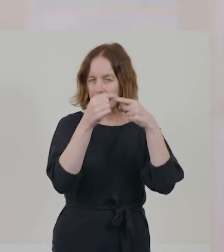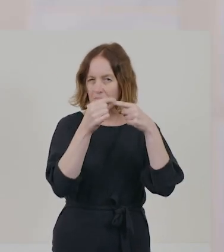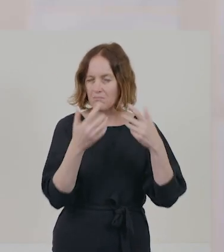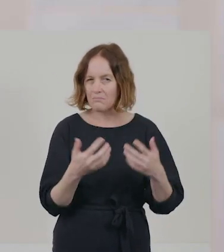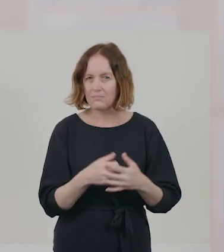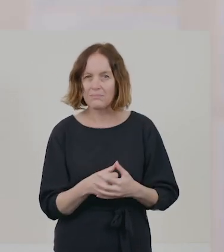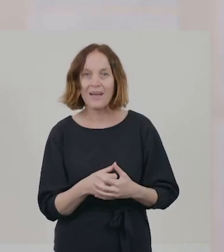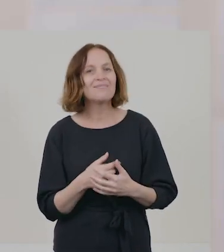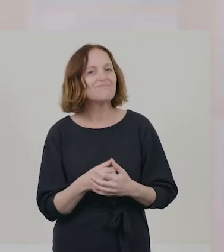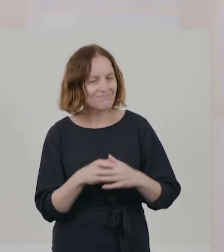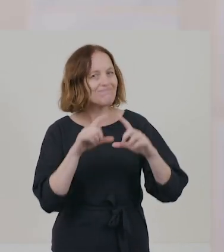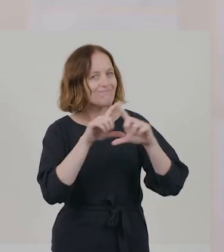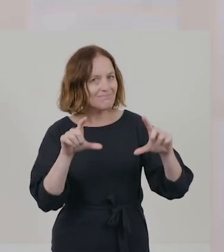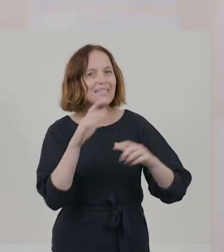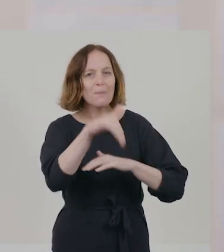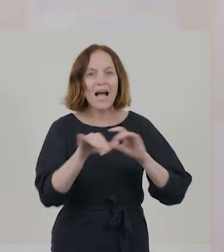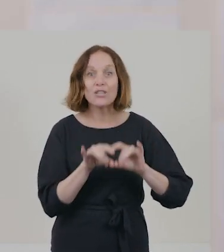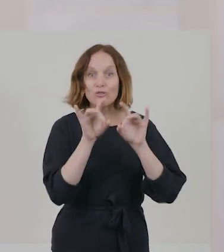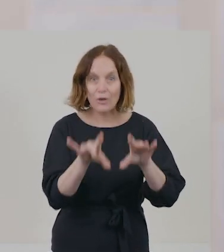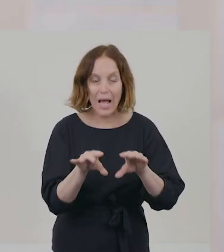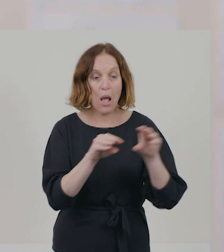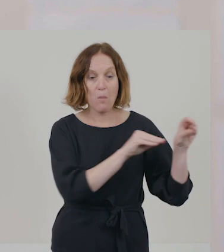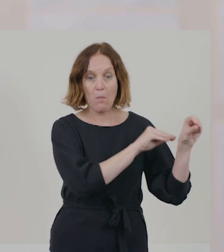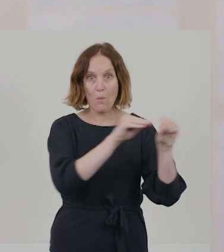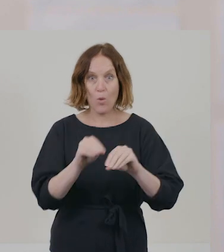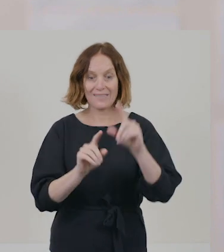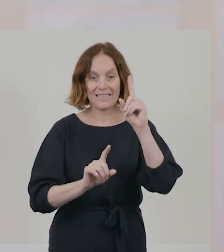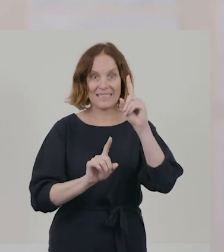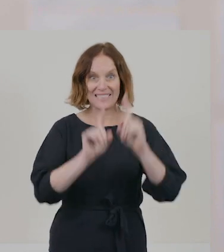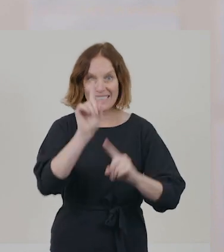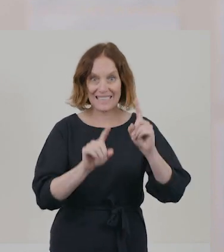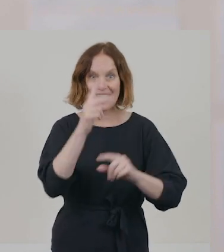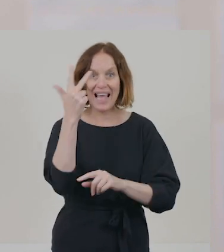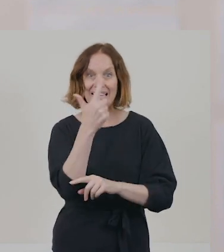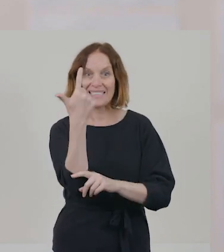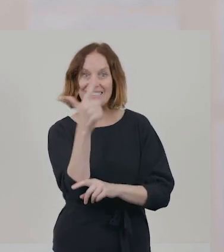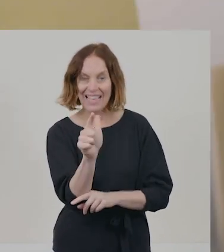That's right. It's about Australians moving to the cities in the 1870s.